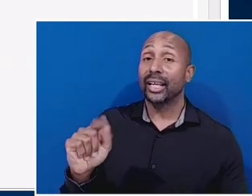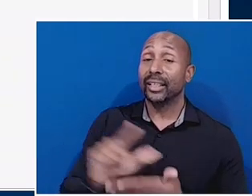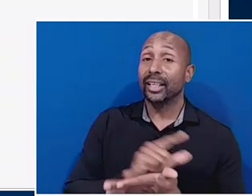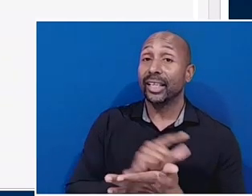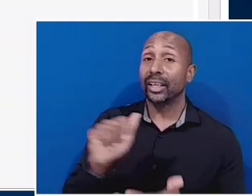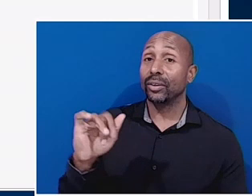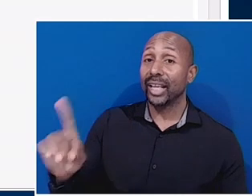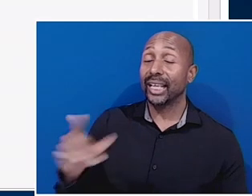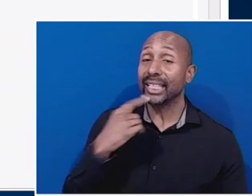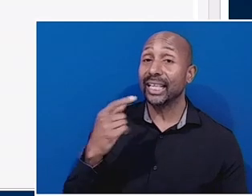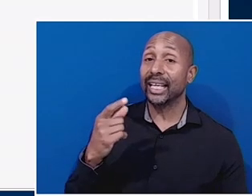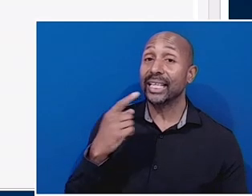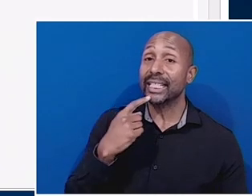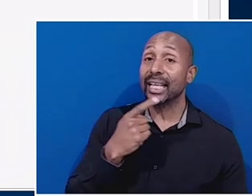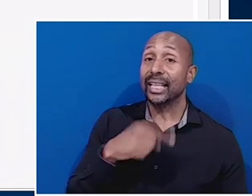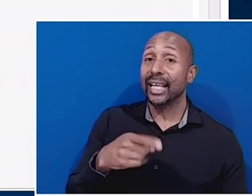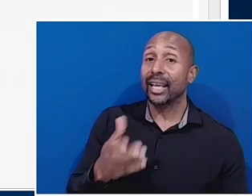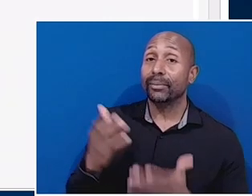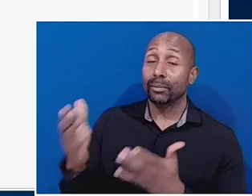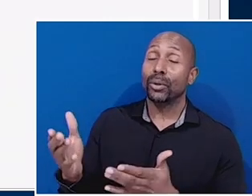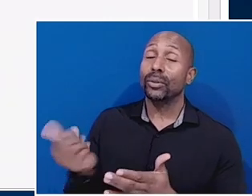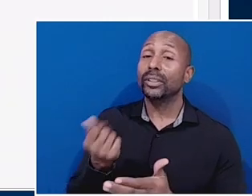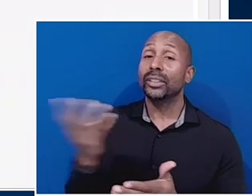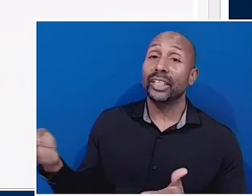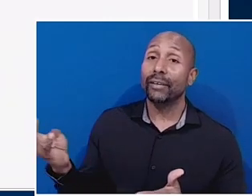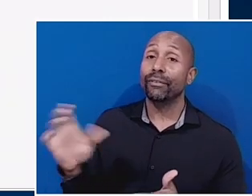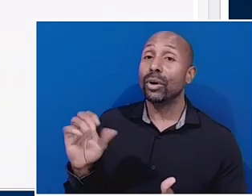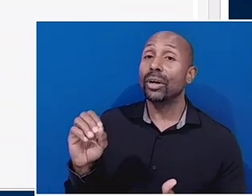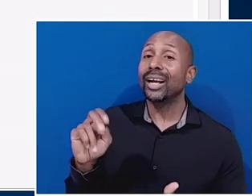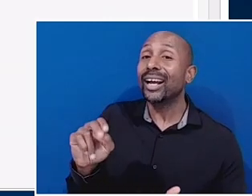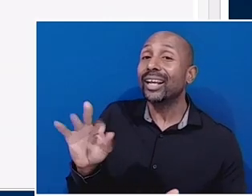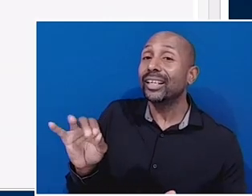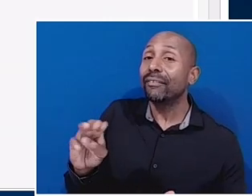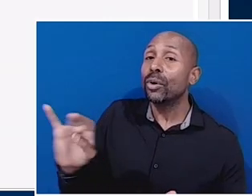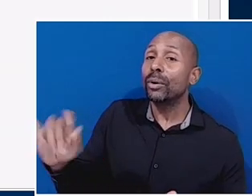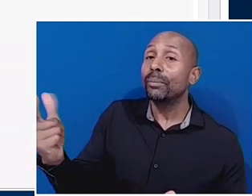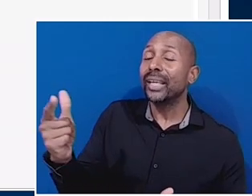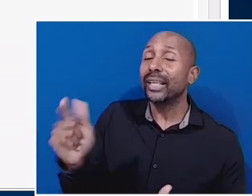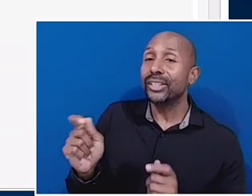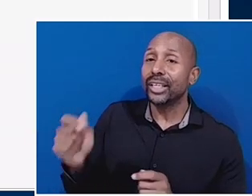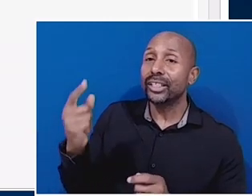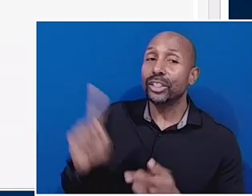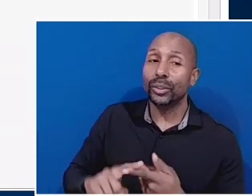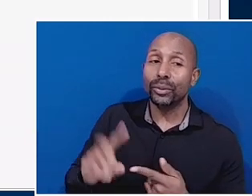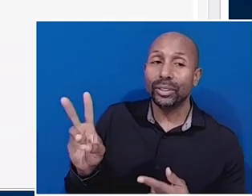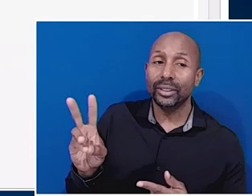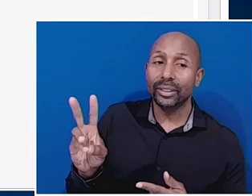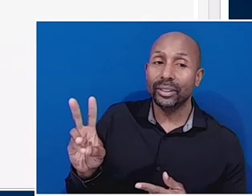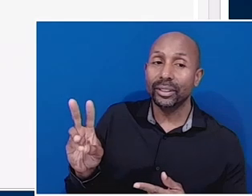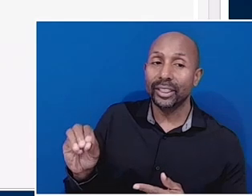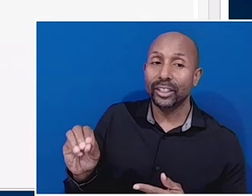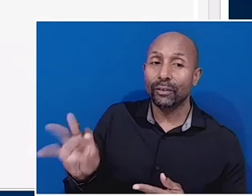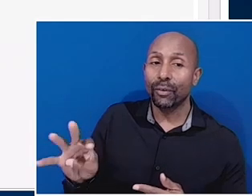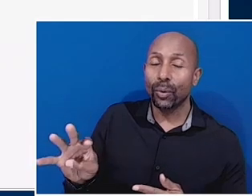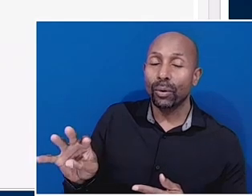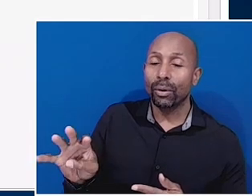several conforming changes to section 604. So they asked the Department to take a look at those. Okay. Alright.